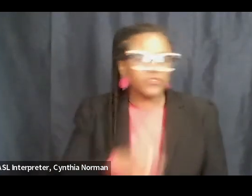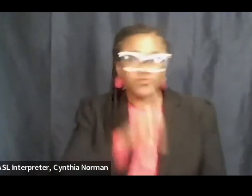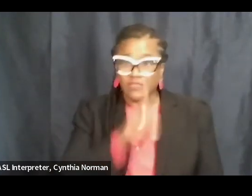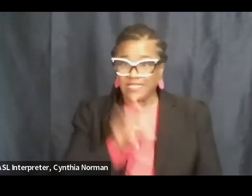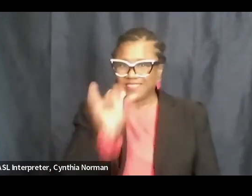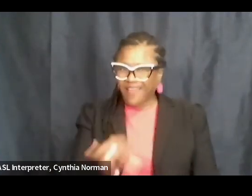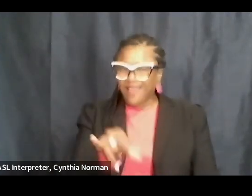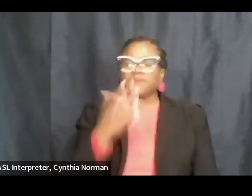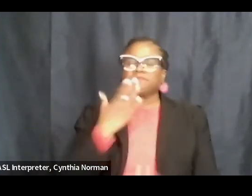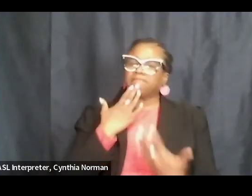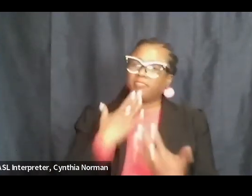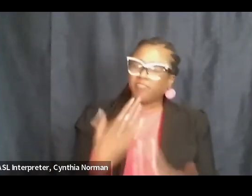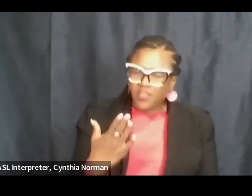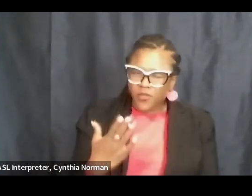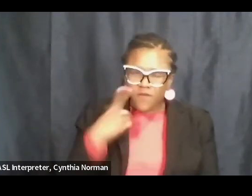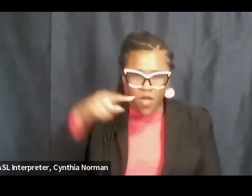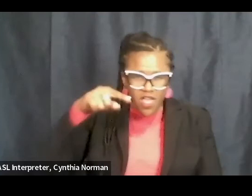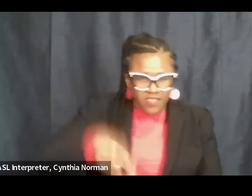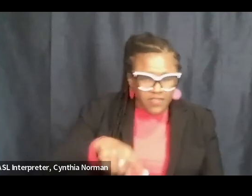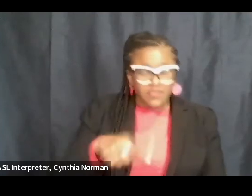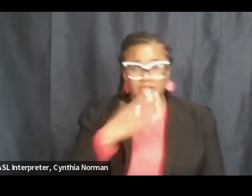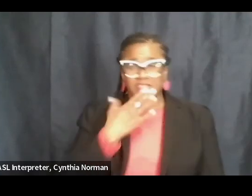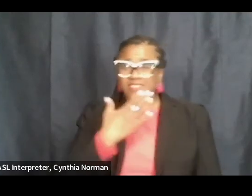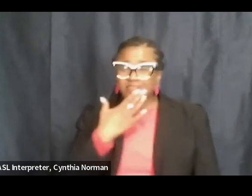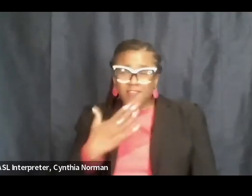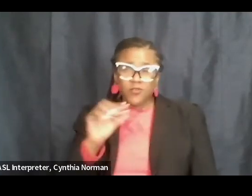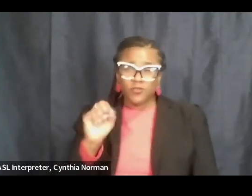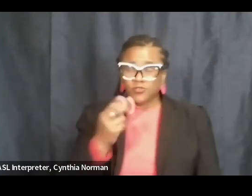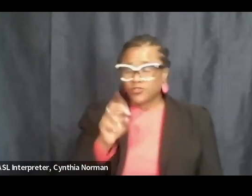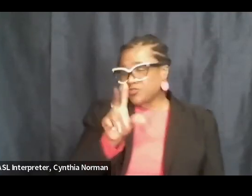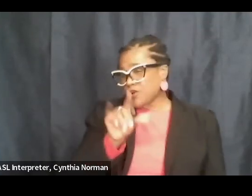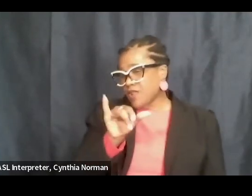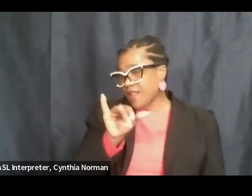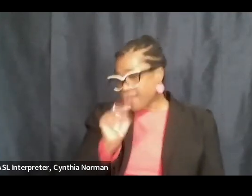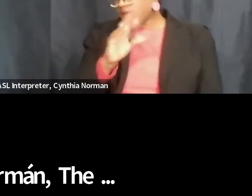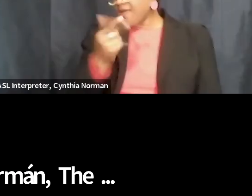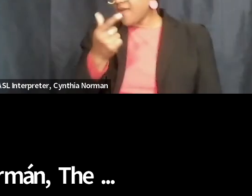for attending the briefing and Shaylin and Germán. I'll turn it back over to you.